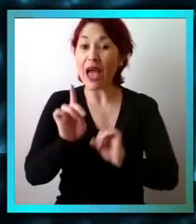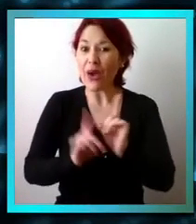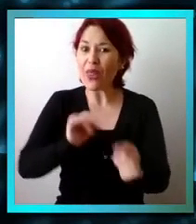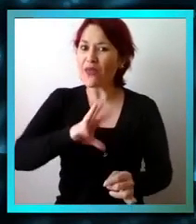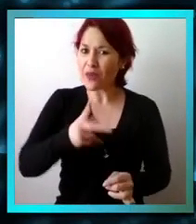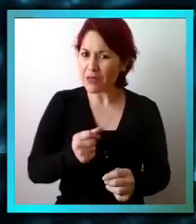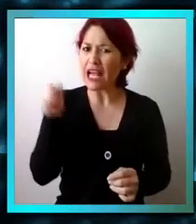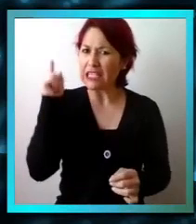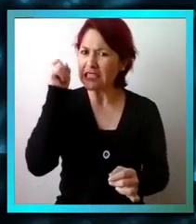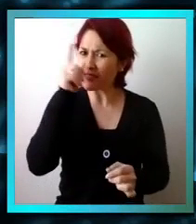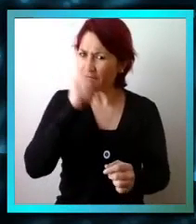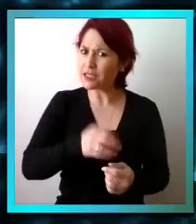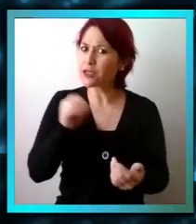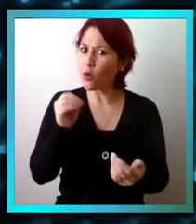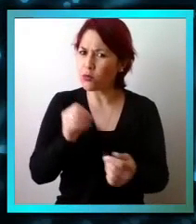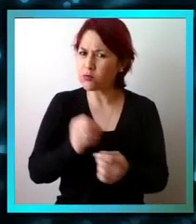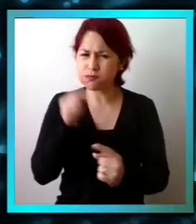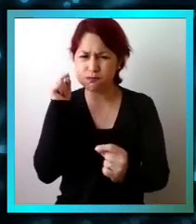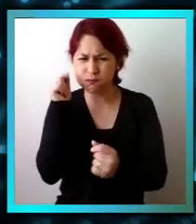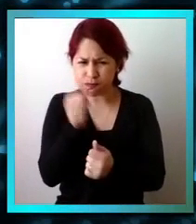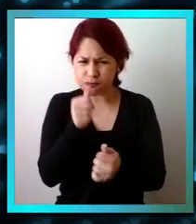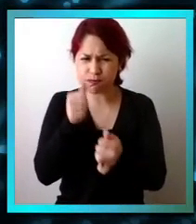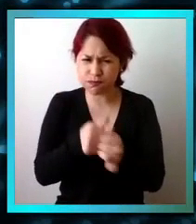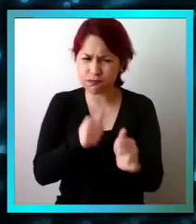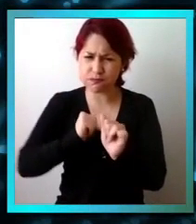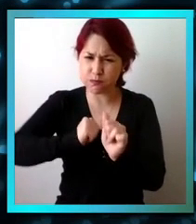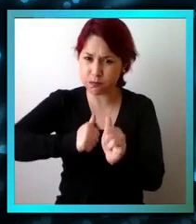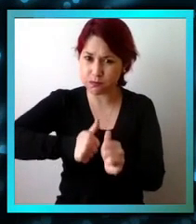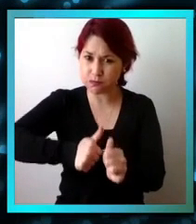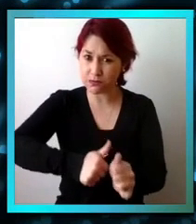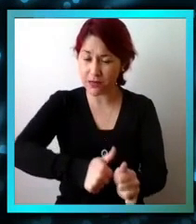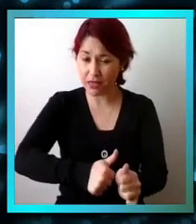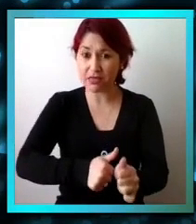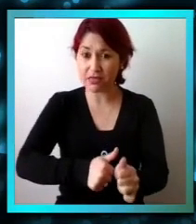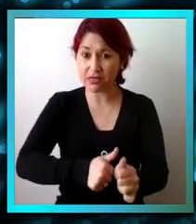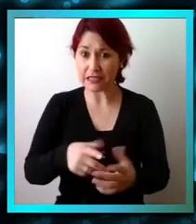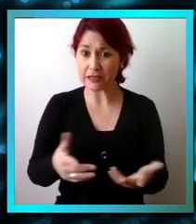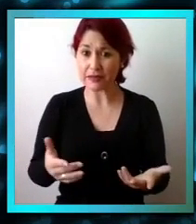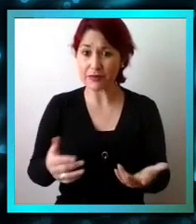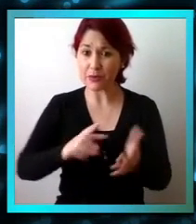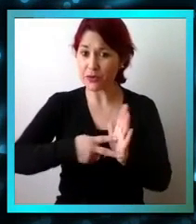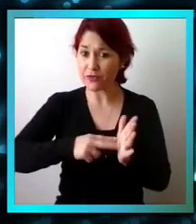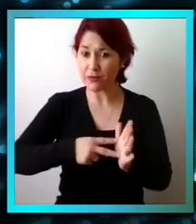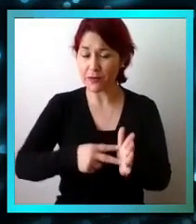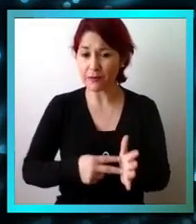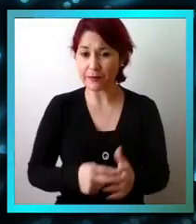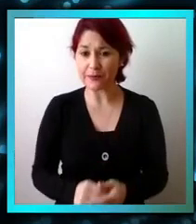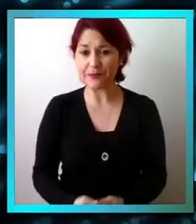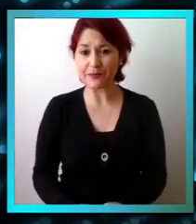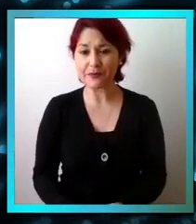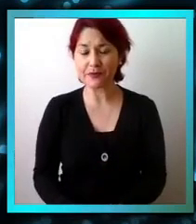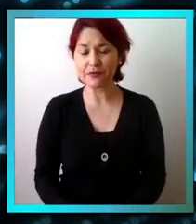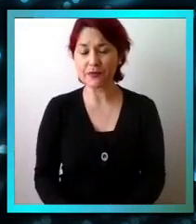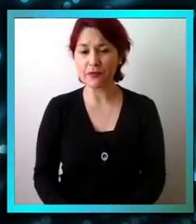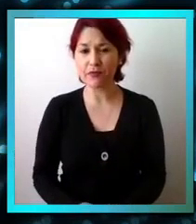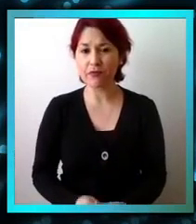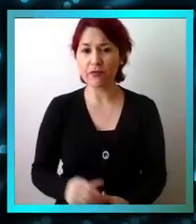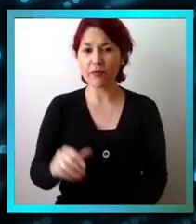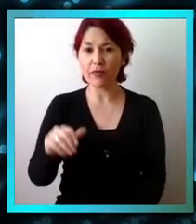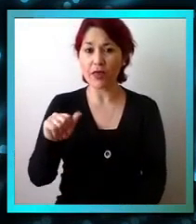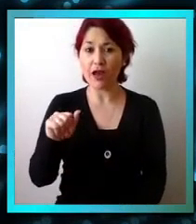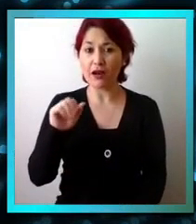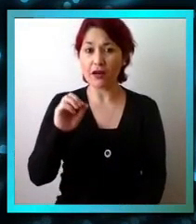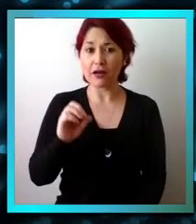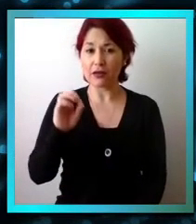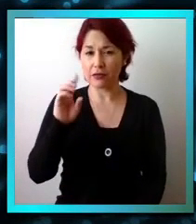you'll you can learn more about the apts uh at the url at their bottom uh right side of this slide